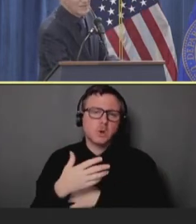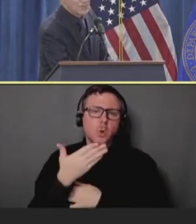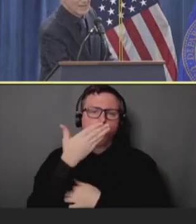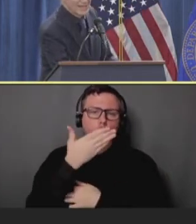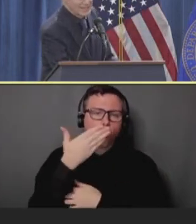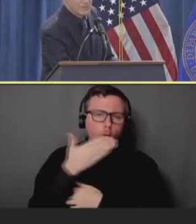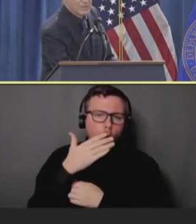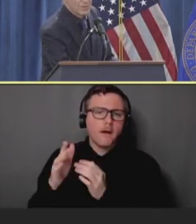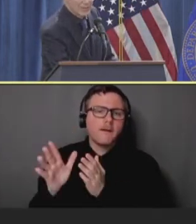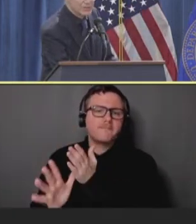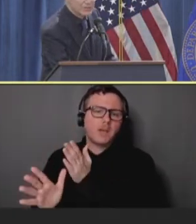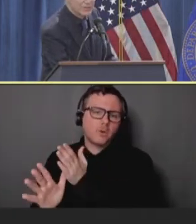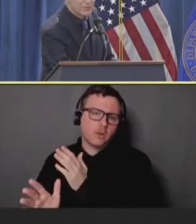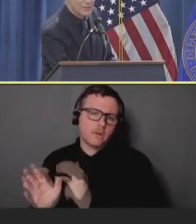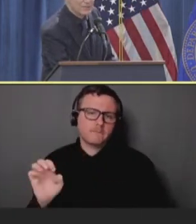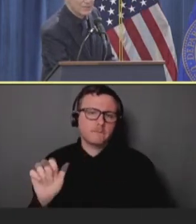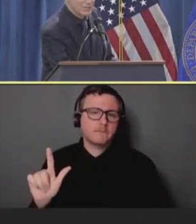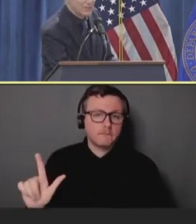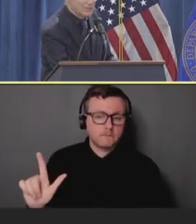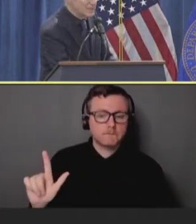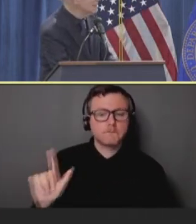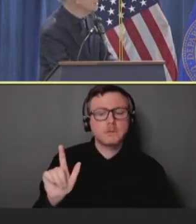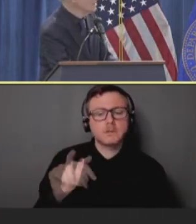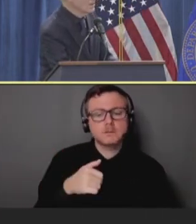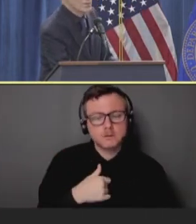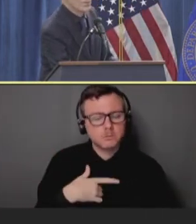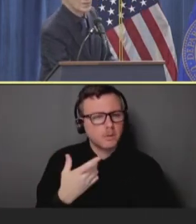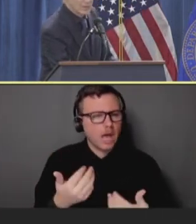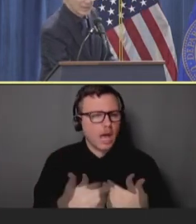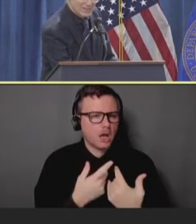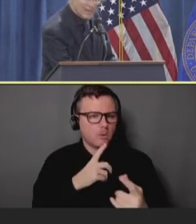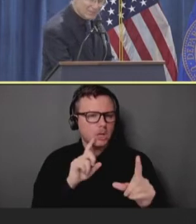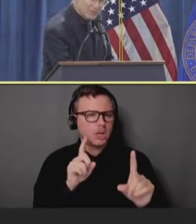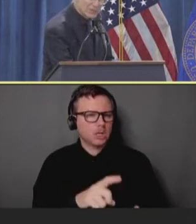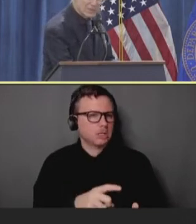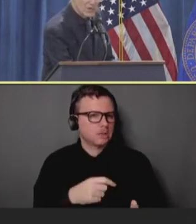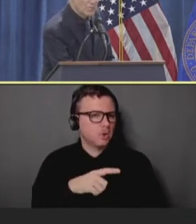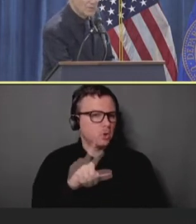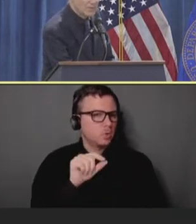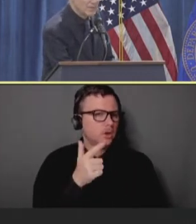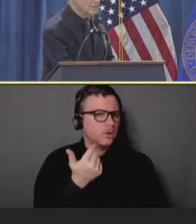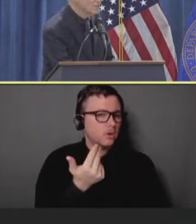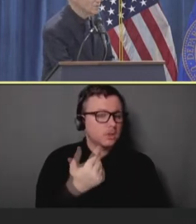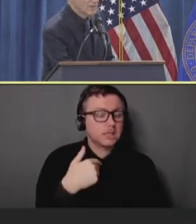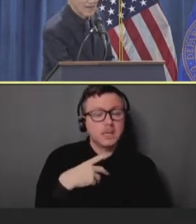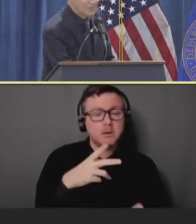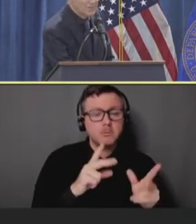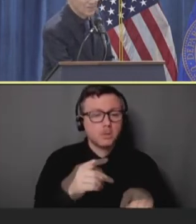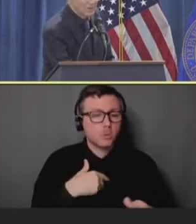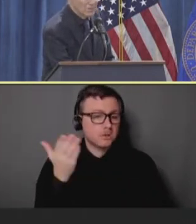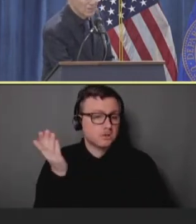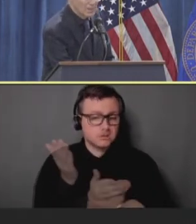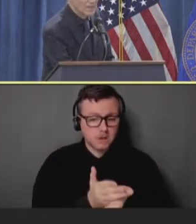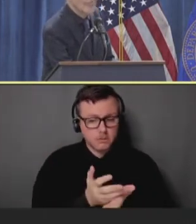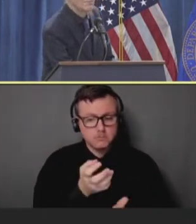Israel answered the question in 2013, Israel had stopped using OPV using IPV only.